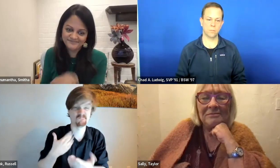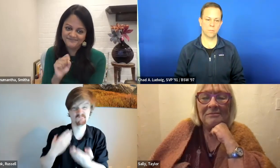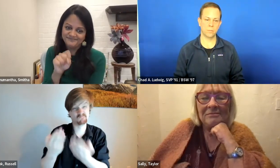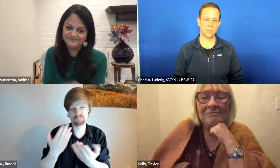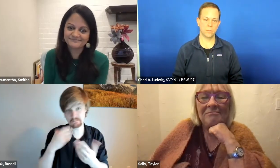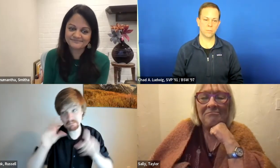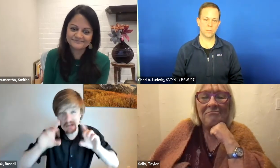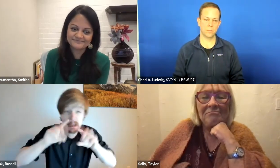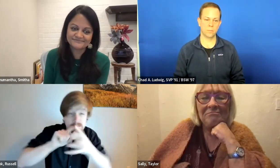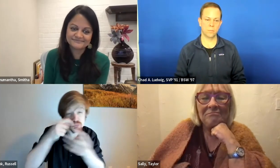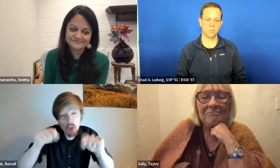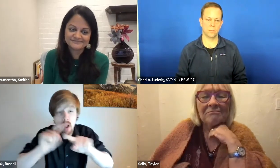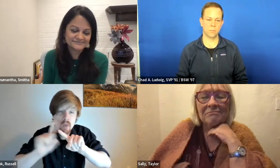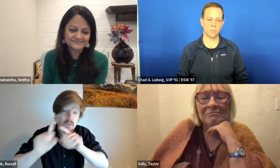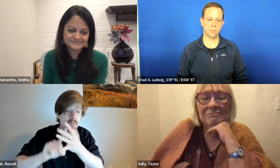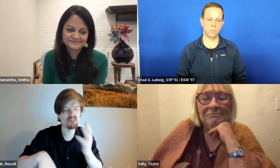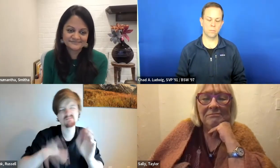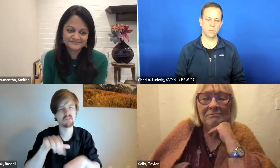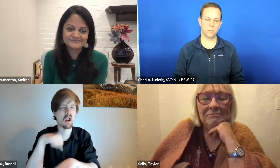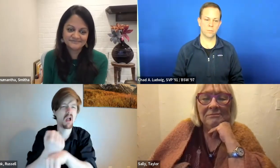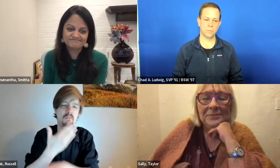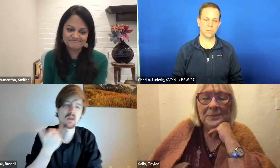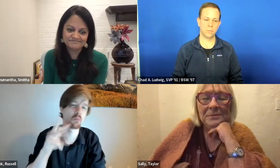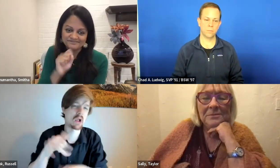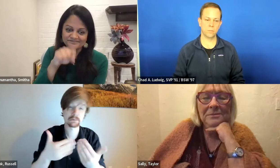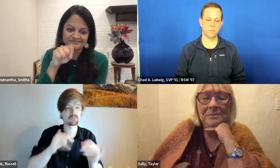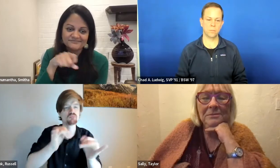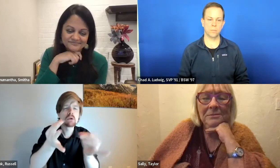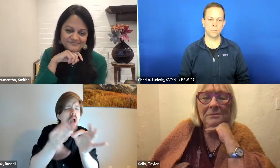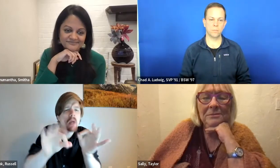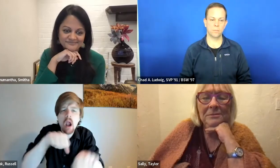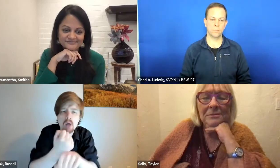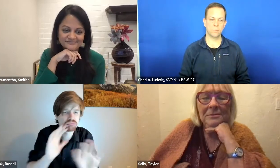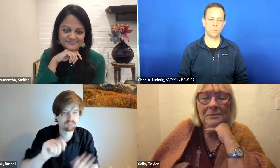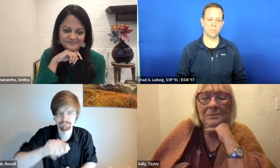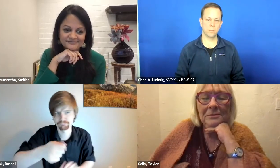but, like I said, I think the locks on the door is really the best option. It's the best thing to do,